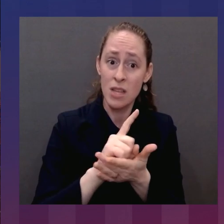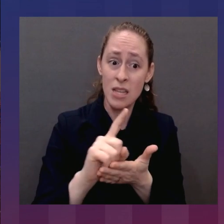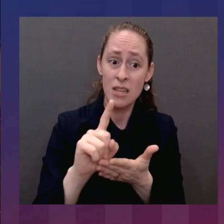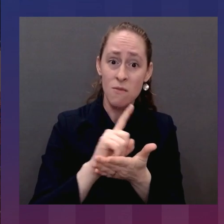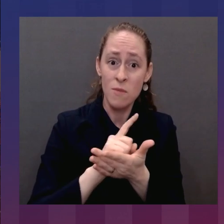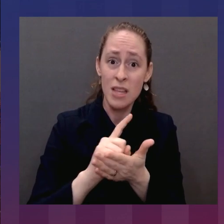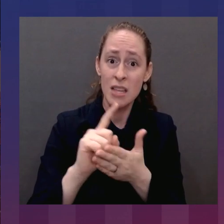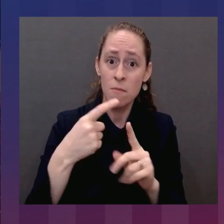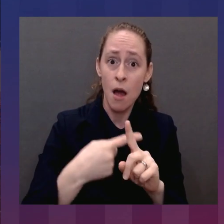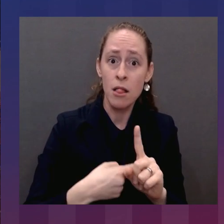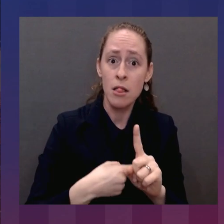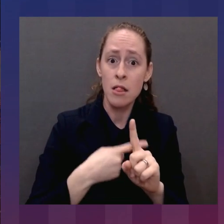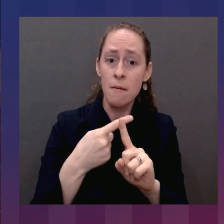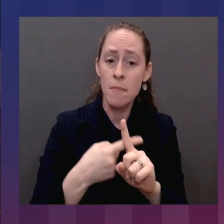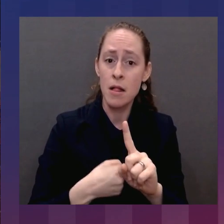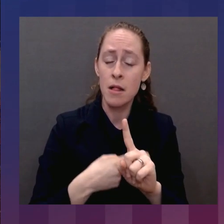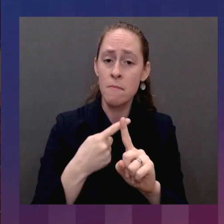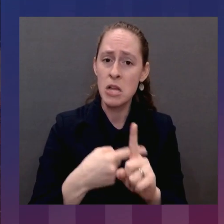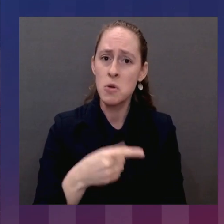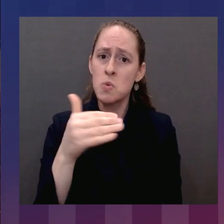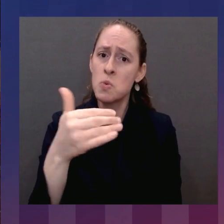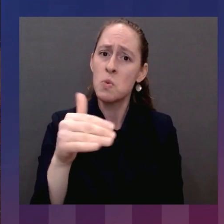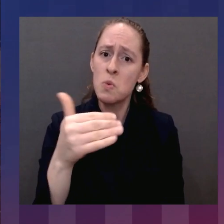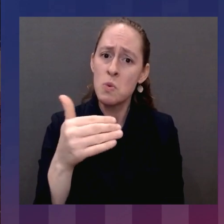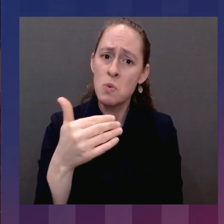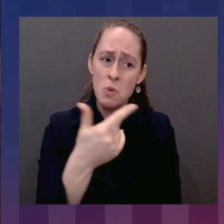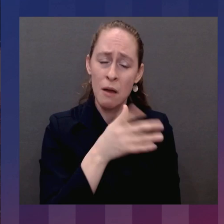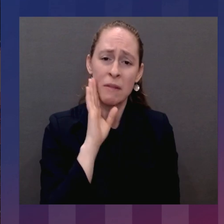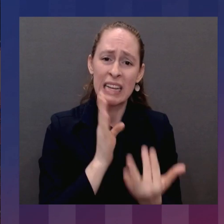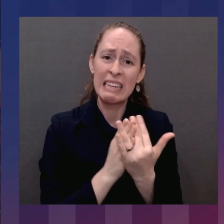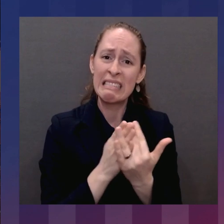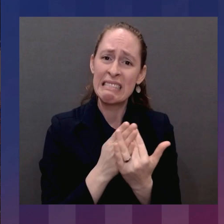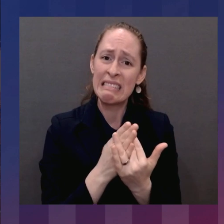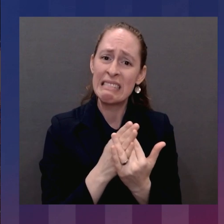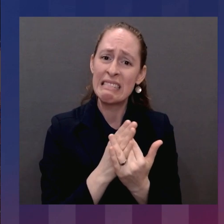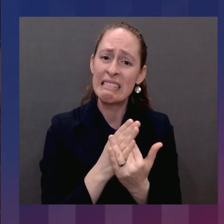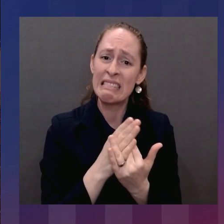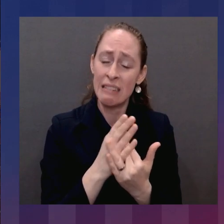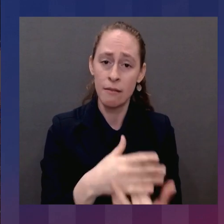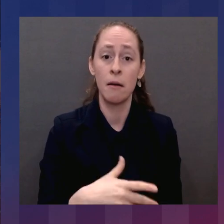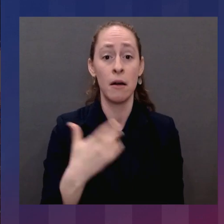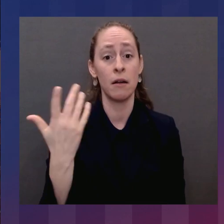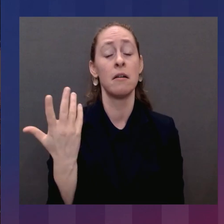But while he may make gains on the battlefield -- he will pay a continuing high price over the long run.